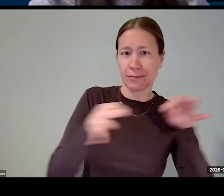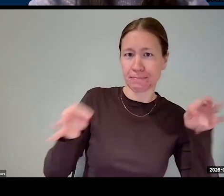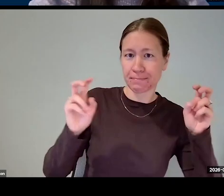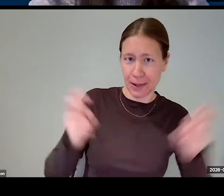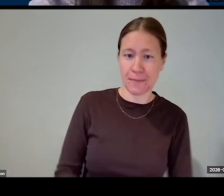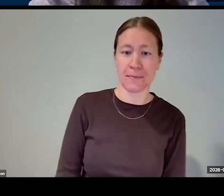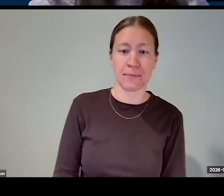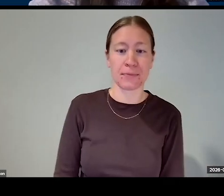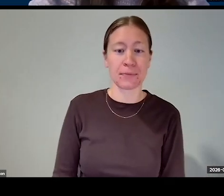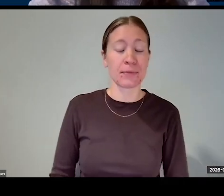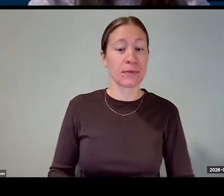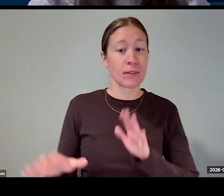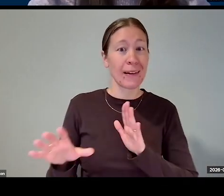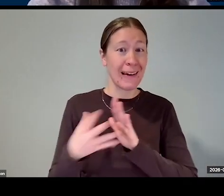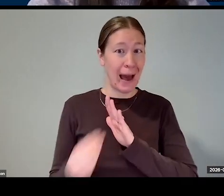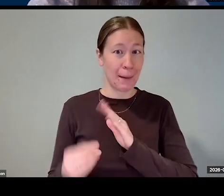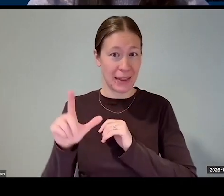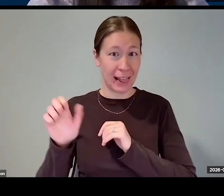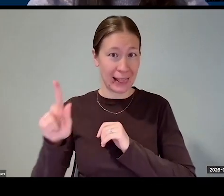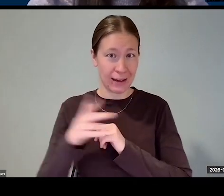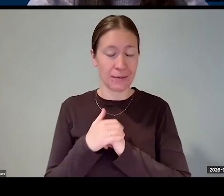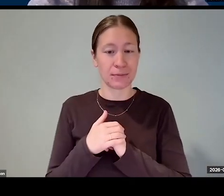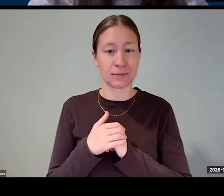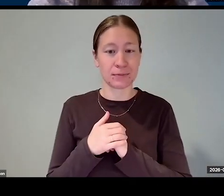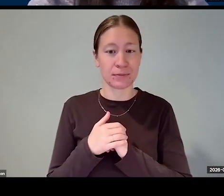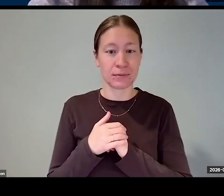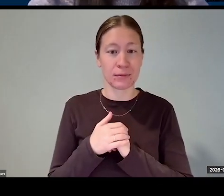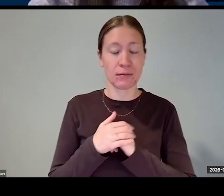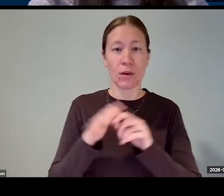and hit copy, select my descriptive text,